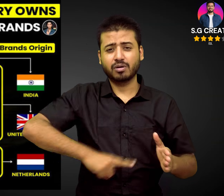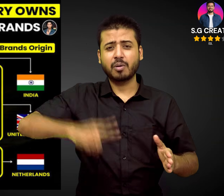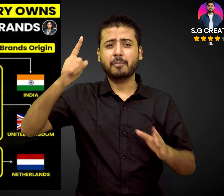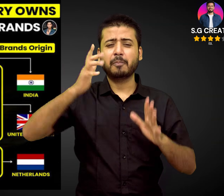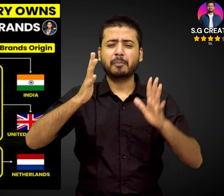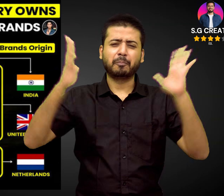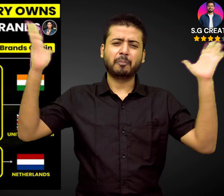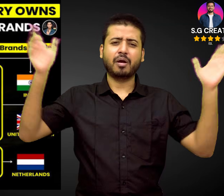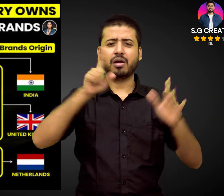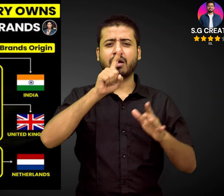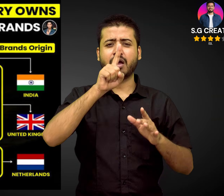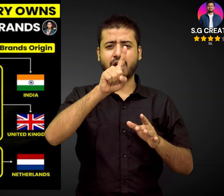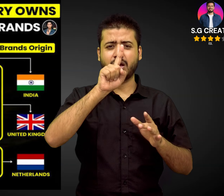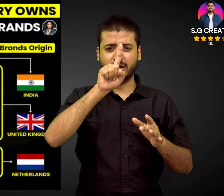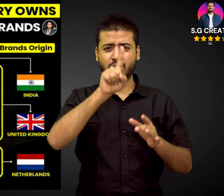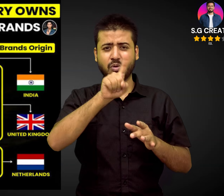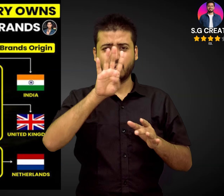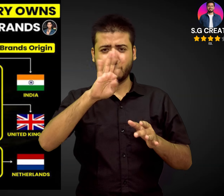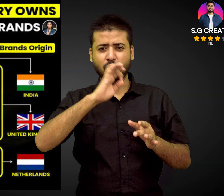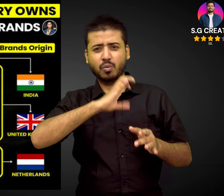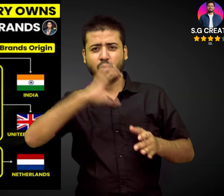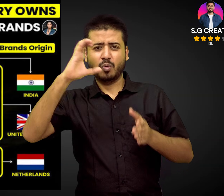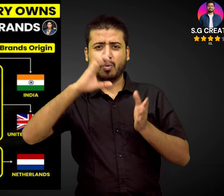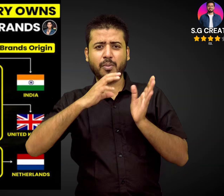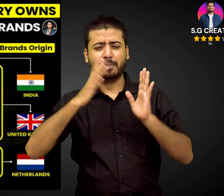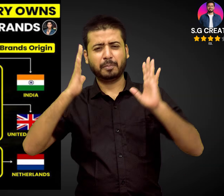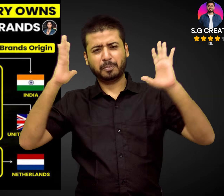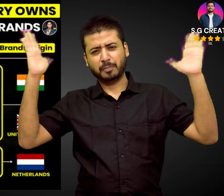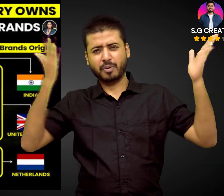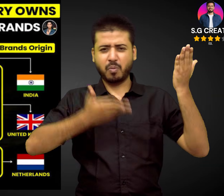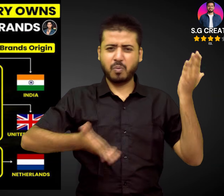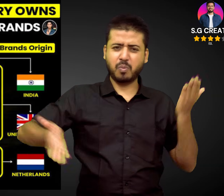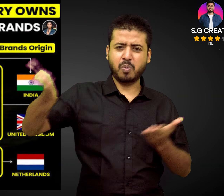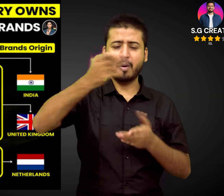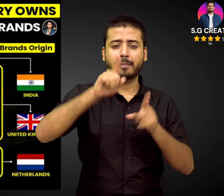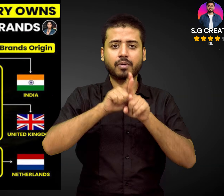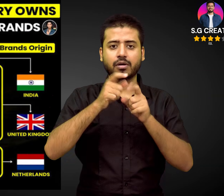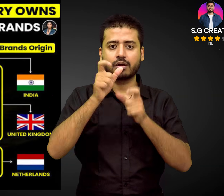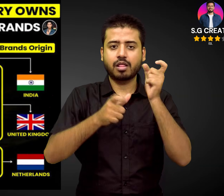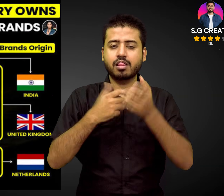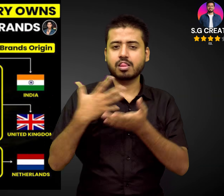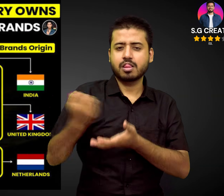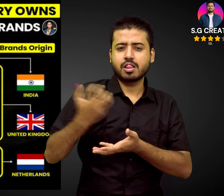the role of synthetic surfactants, and how varying pH levels interact with the biological barrier